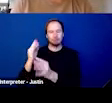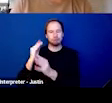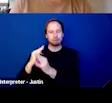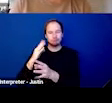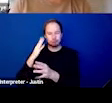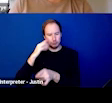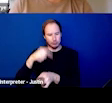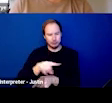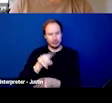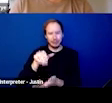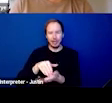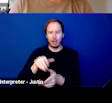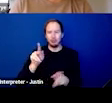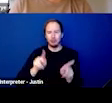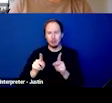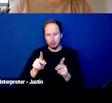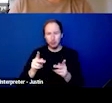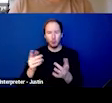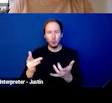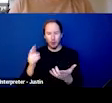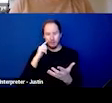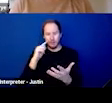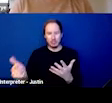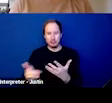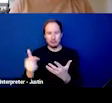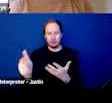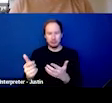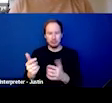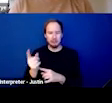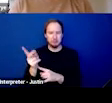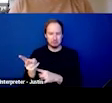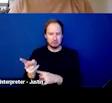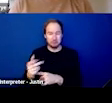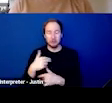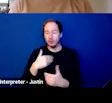but huge, huge, thanks to Alicia and Gillian from Homebase.